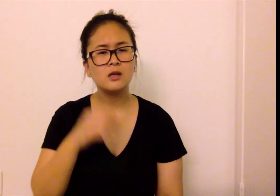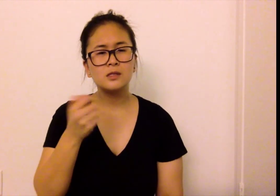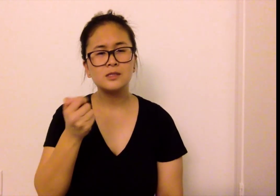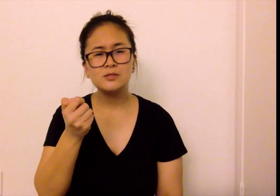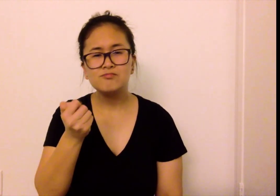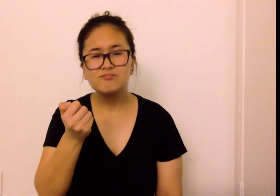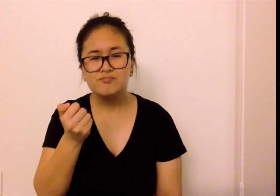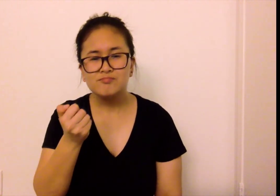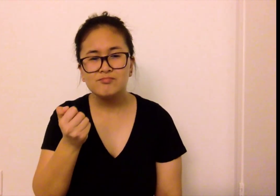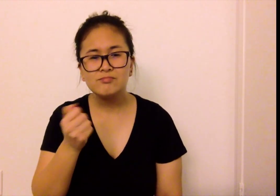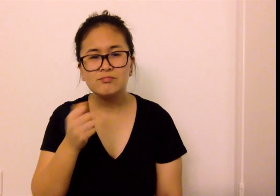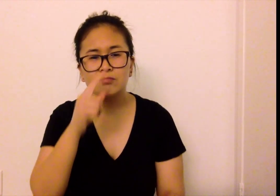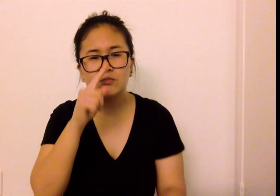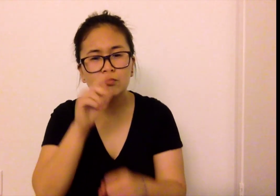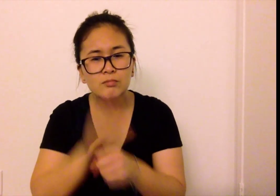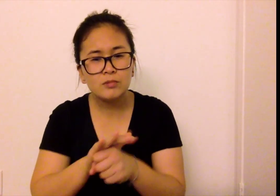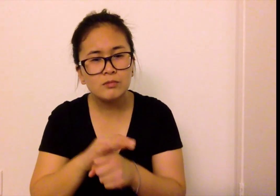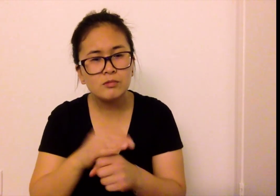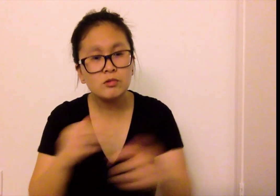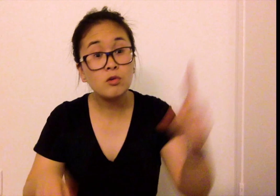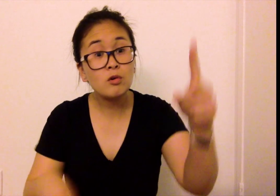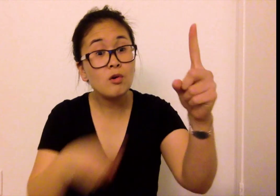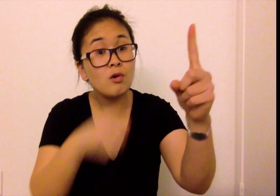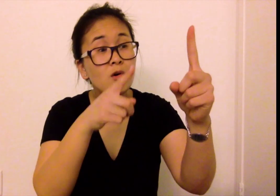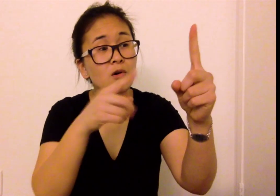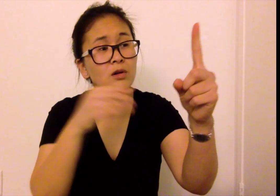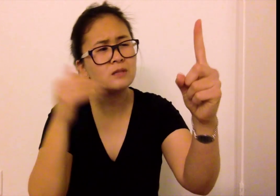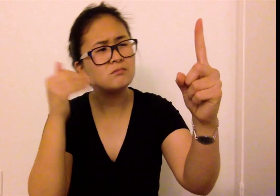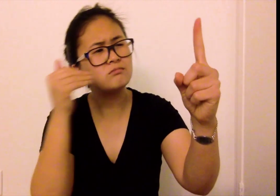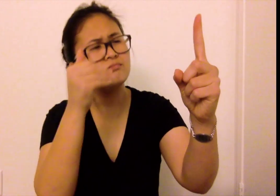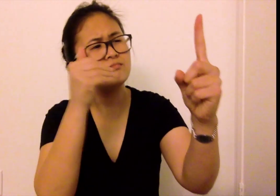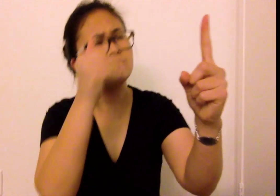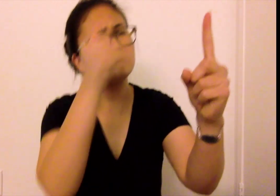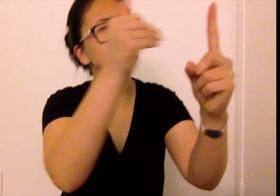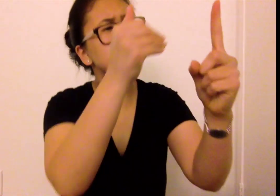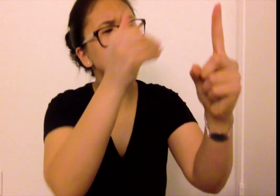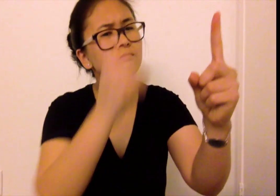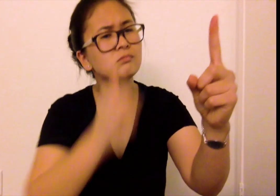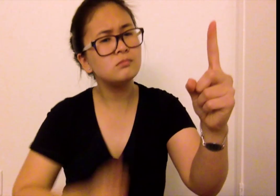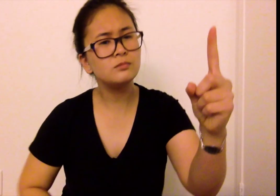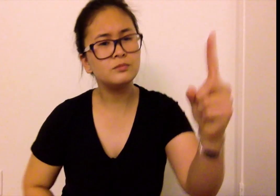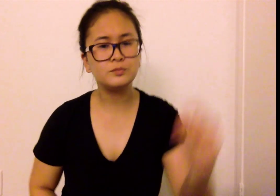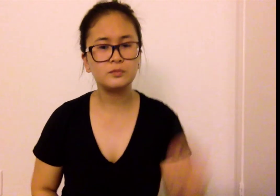a small assurance that we are getting somewhere,